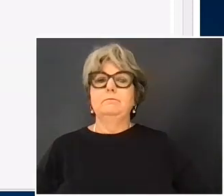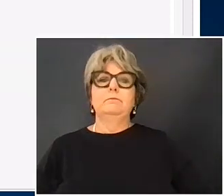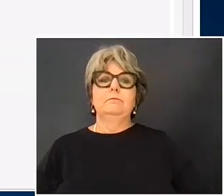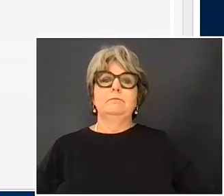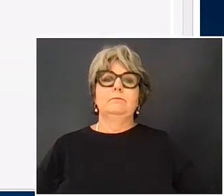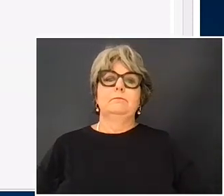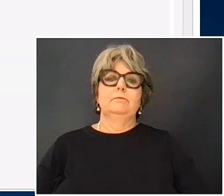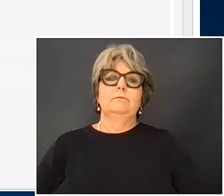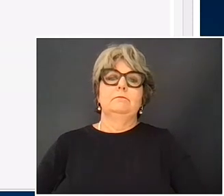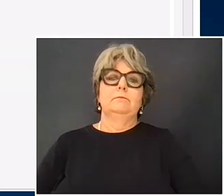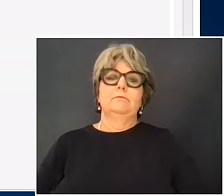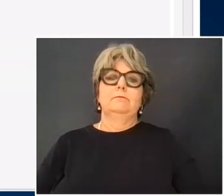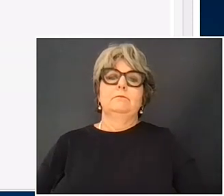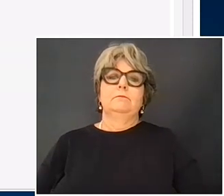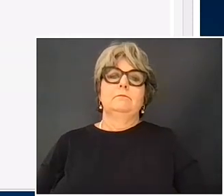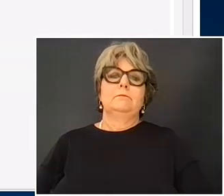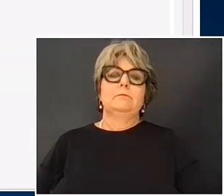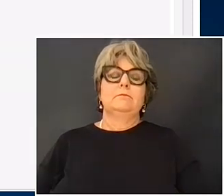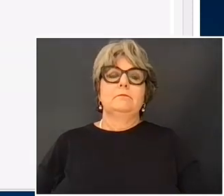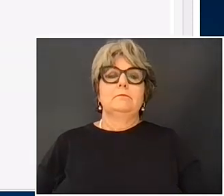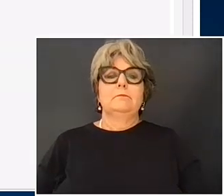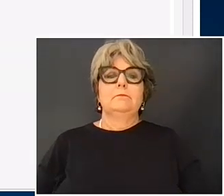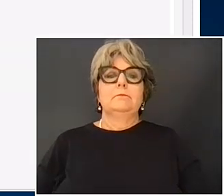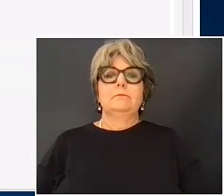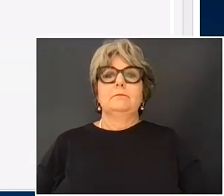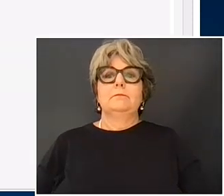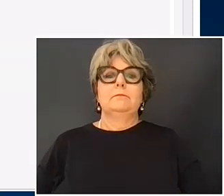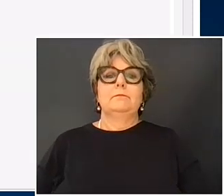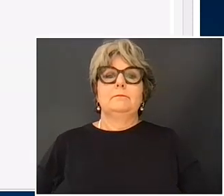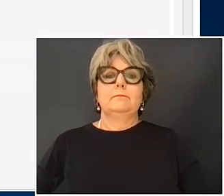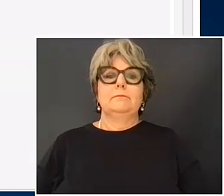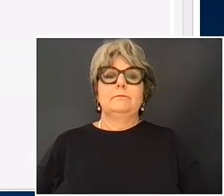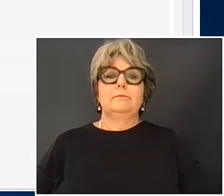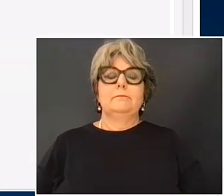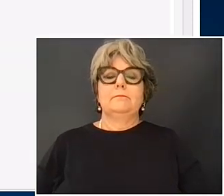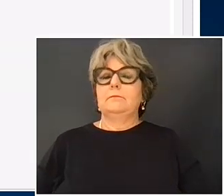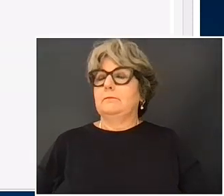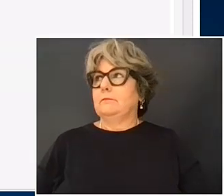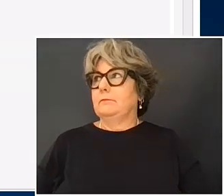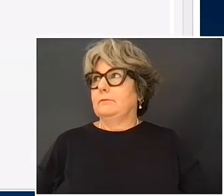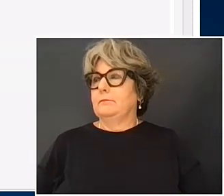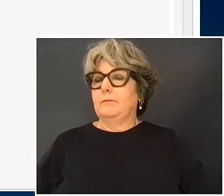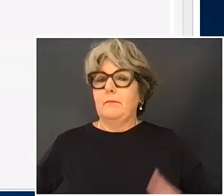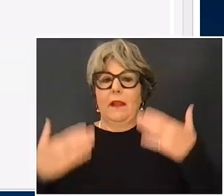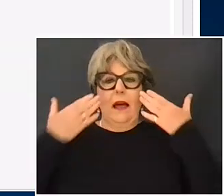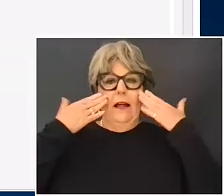So I'm a tiny bit out of my depth here because I don't really know much about OPM, so I might be speaking a bit out of